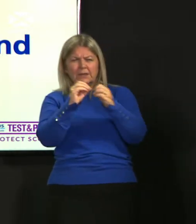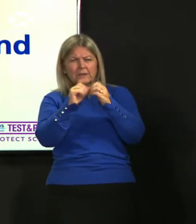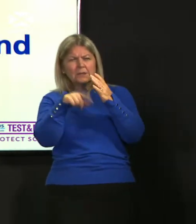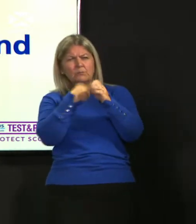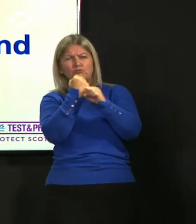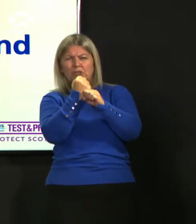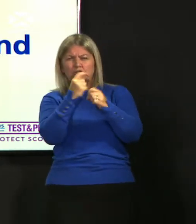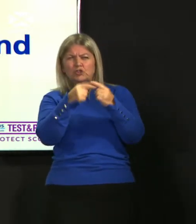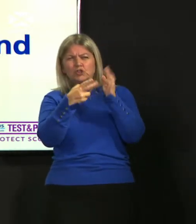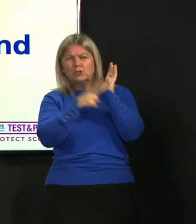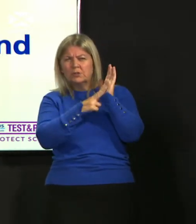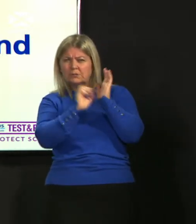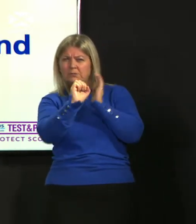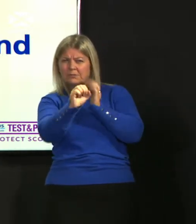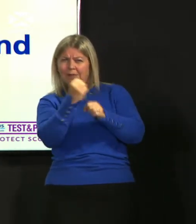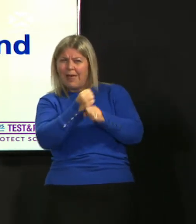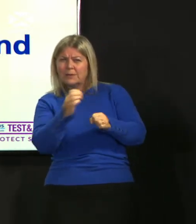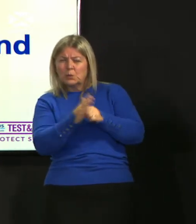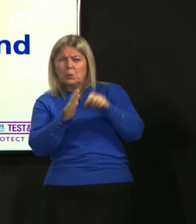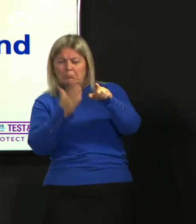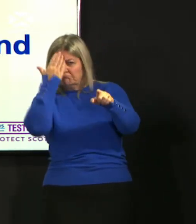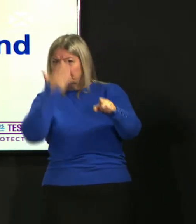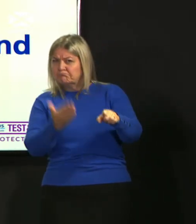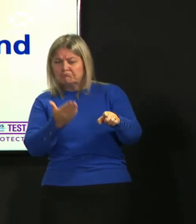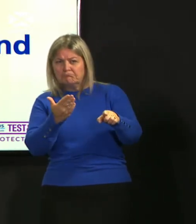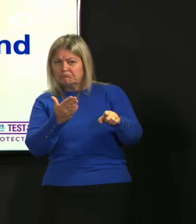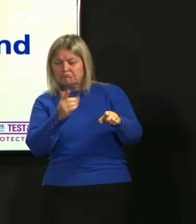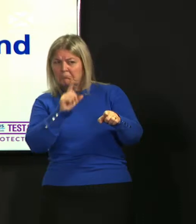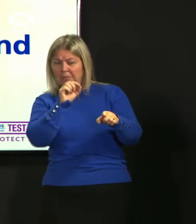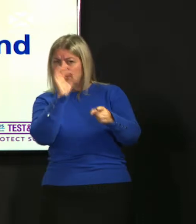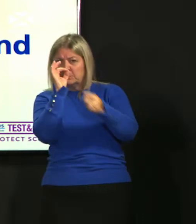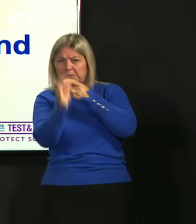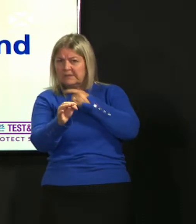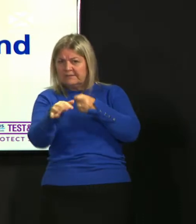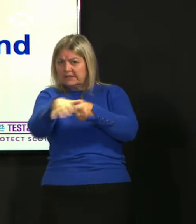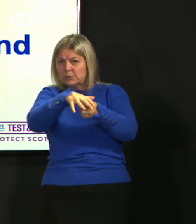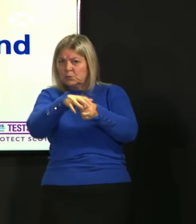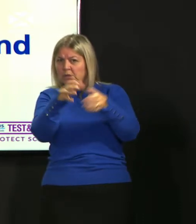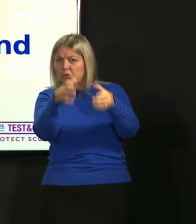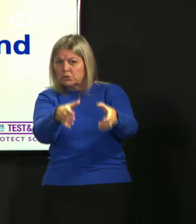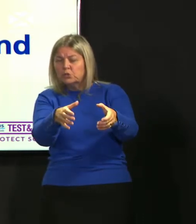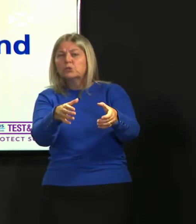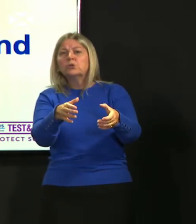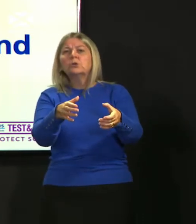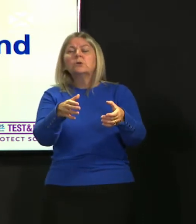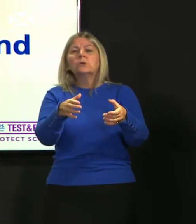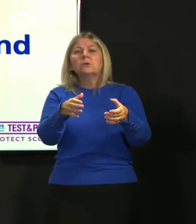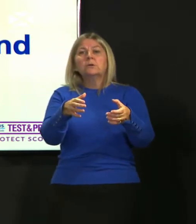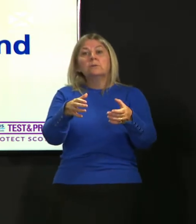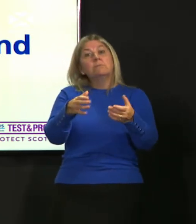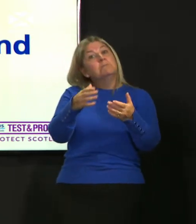is raising this concern. But it may be that not all of those patients who are eligible will be